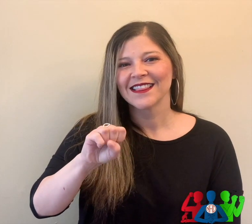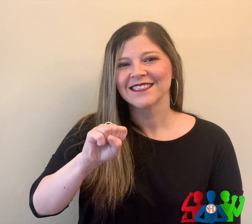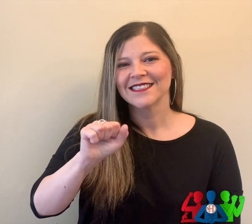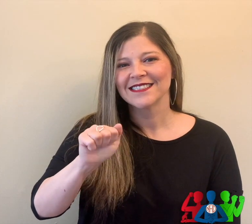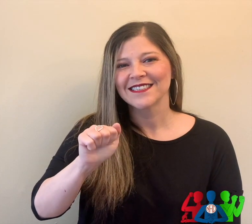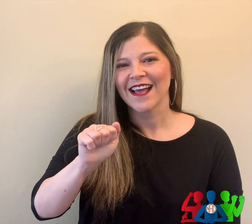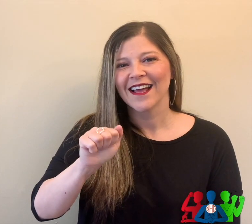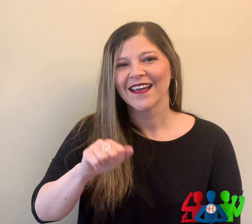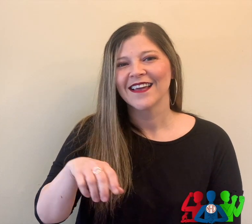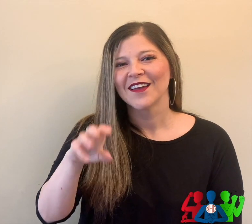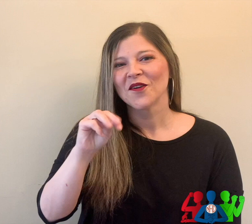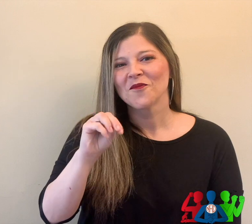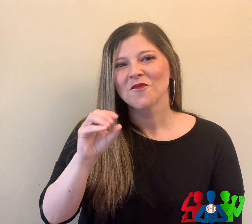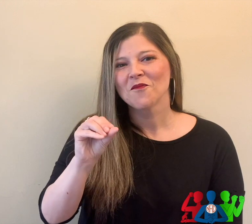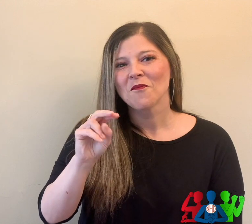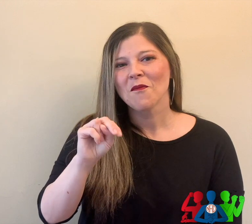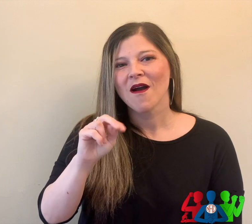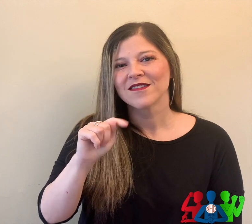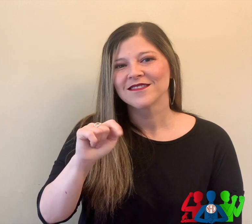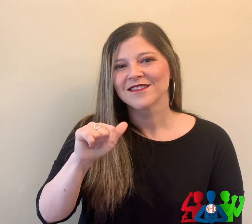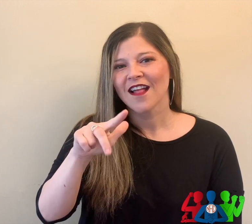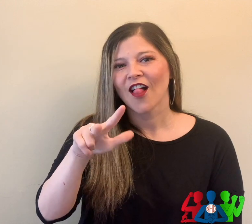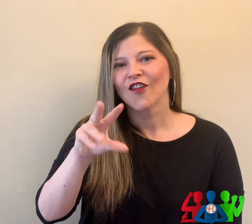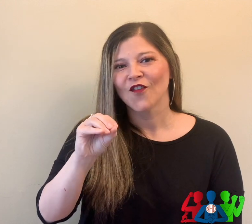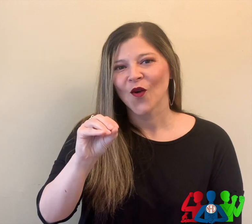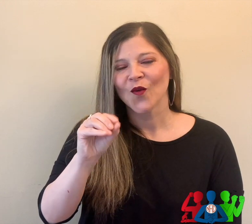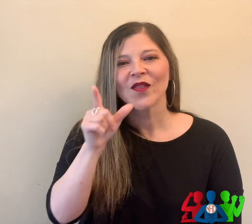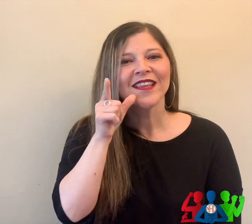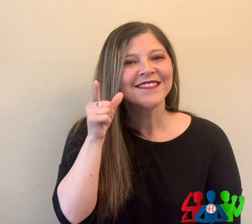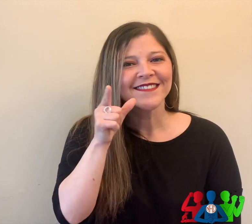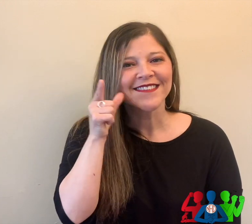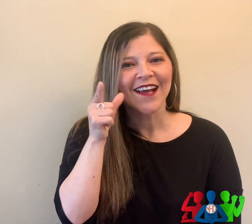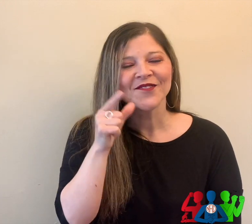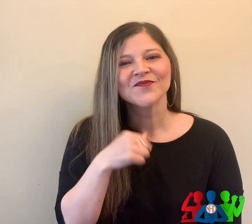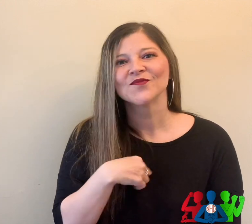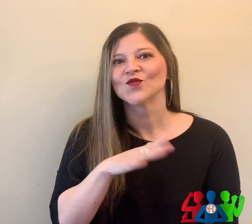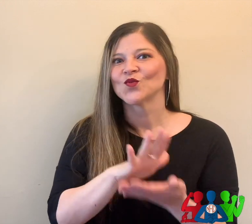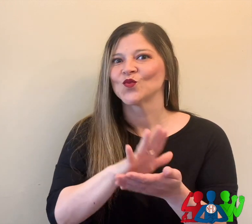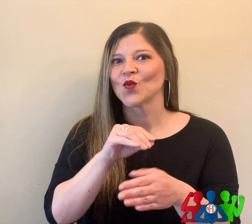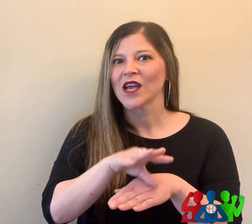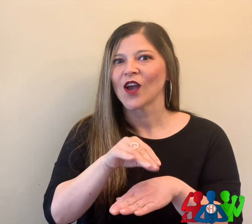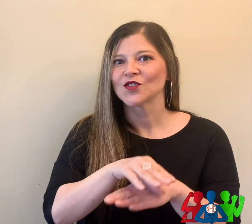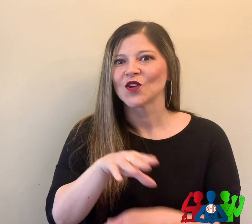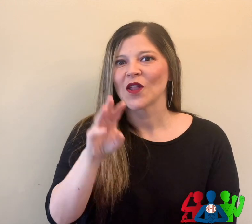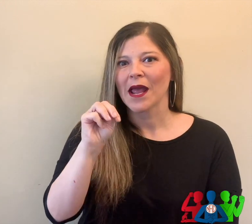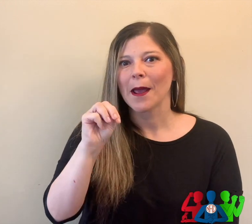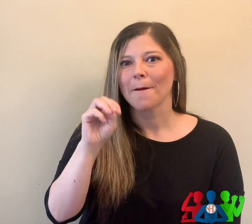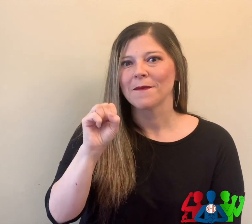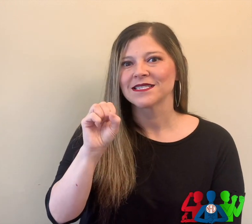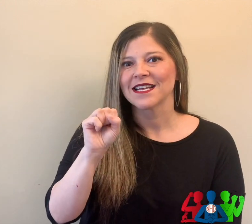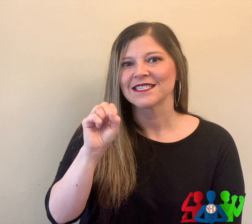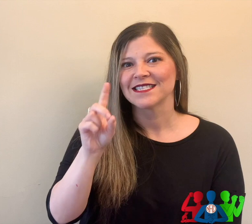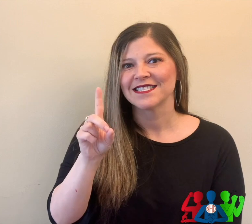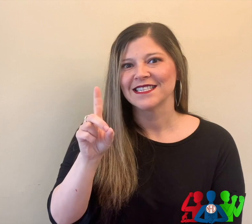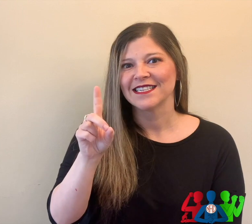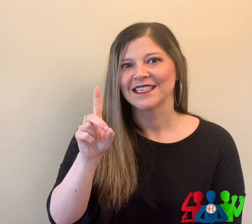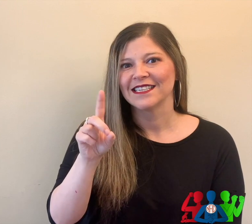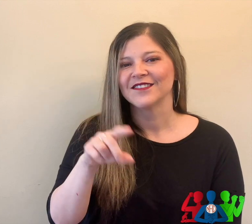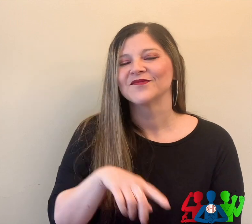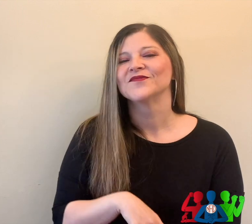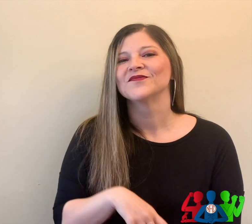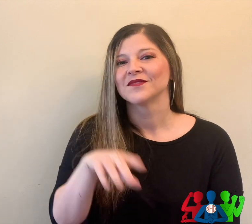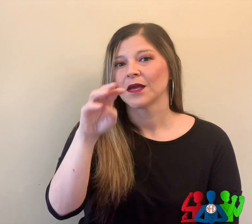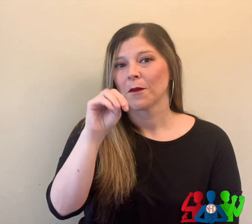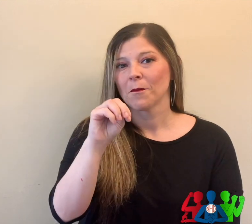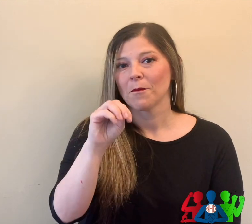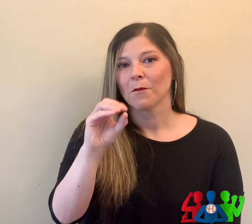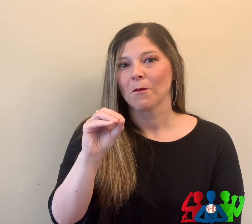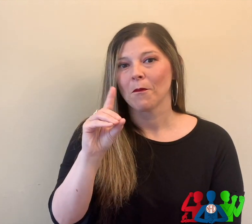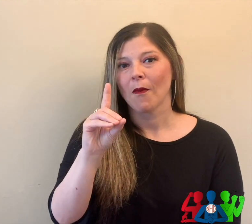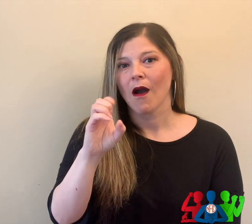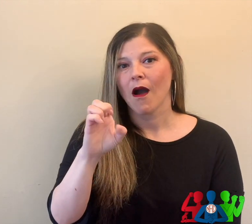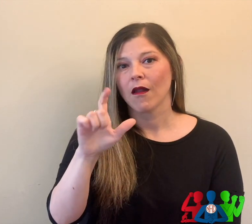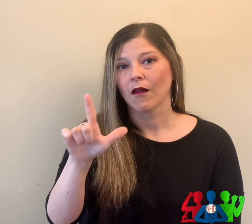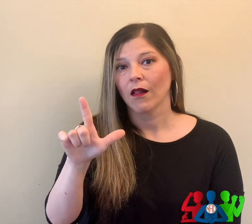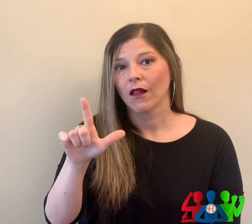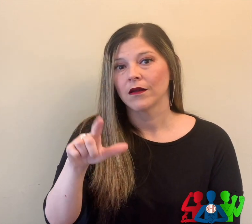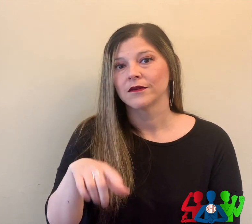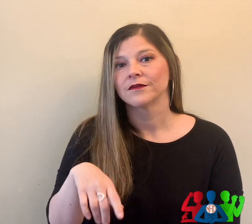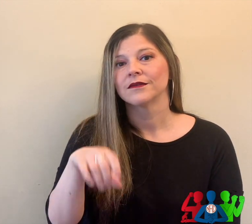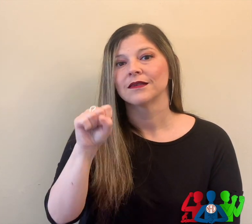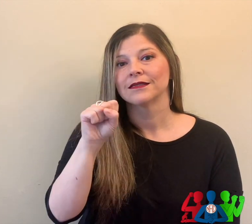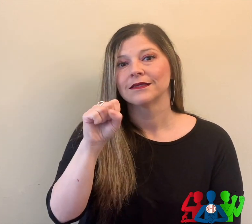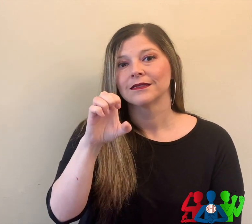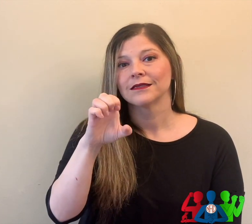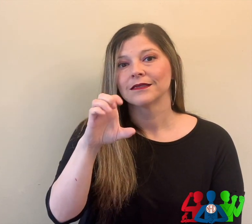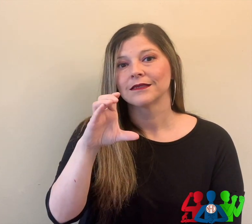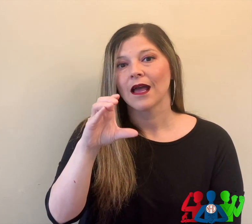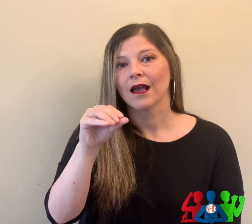Hello. My name is Lisa Montalvo. I'm a school counselor at MSSD, that's the Model